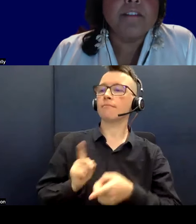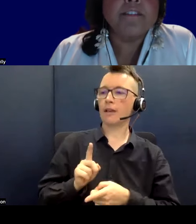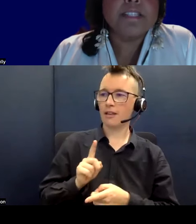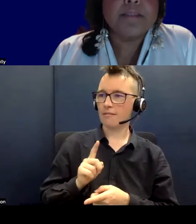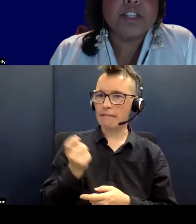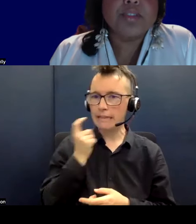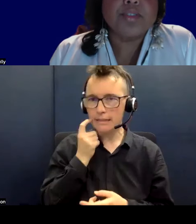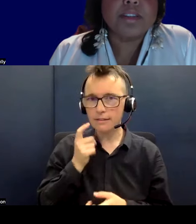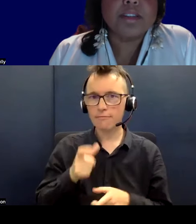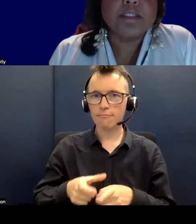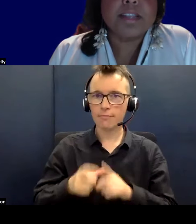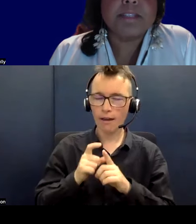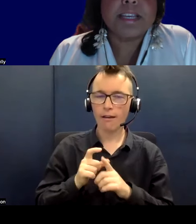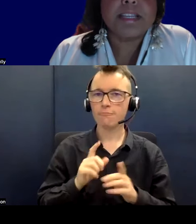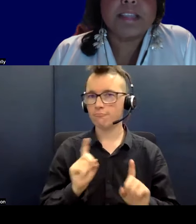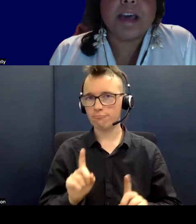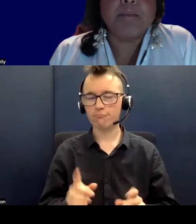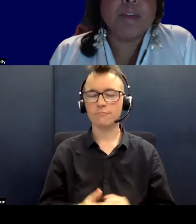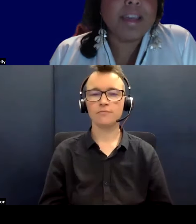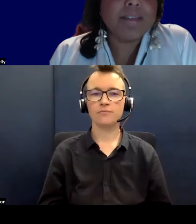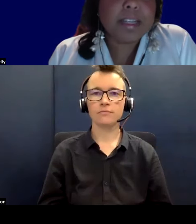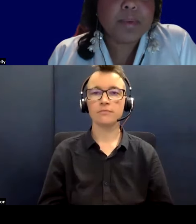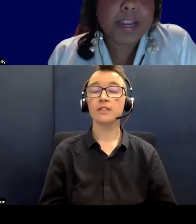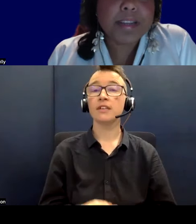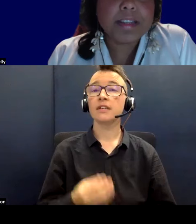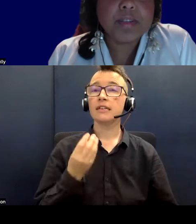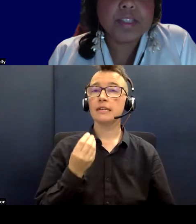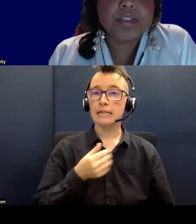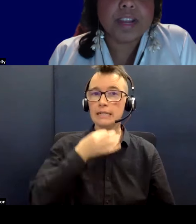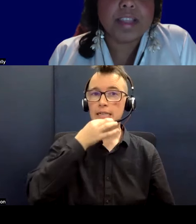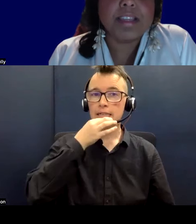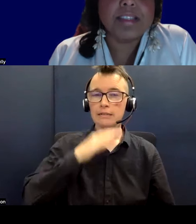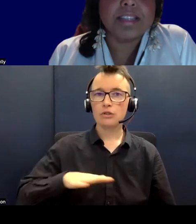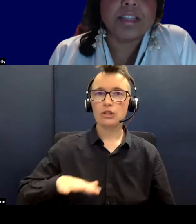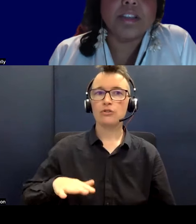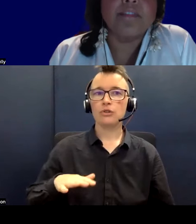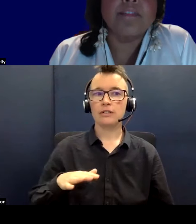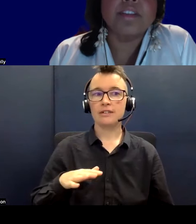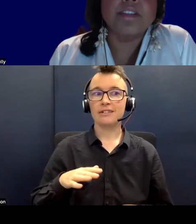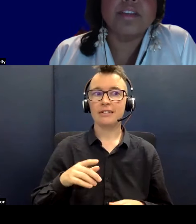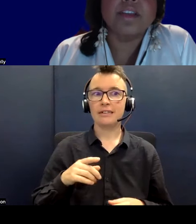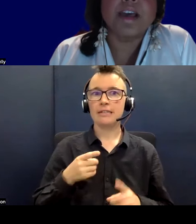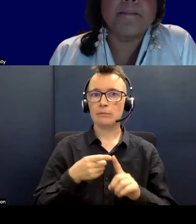For some children, some tests are more heavily weighted to extract the extent of vision, the